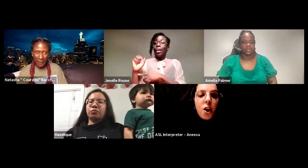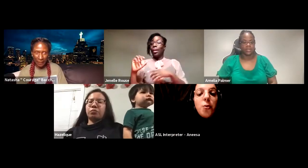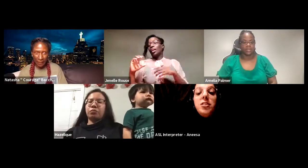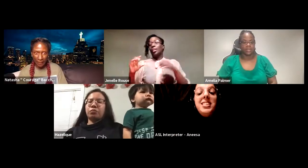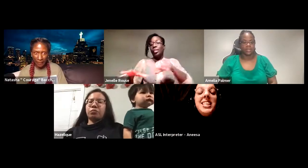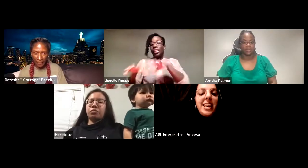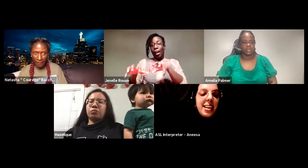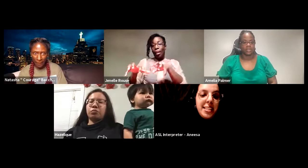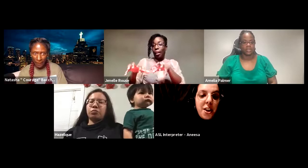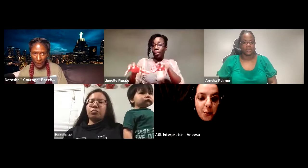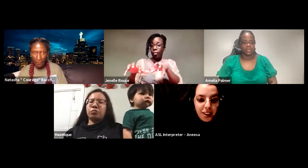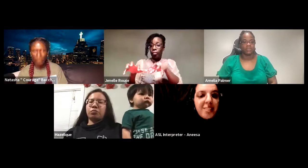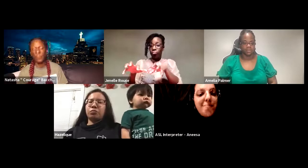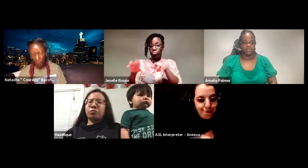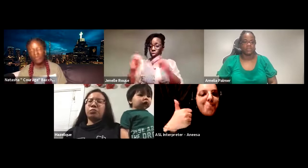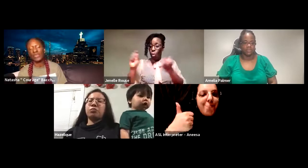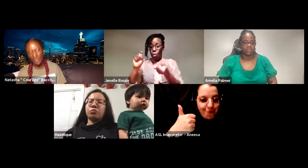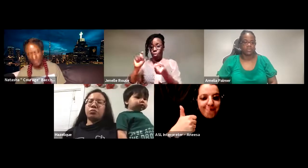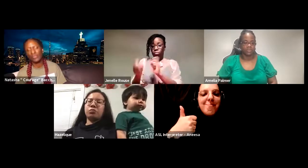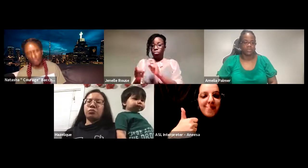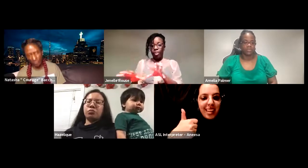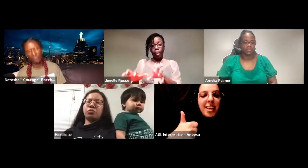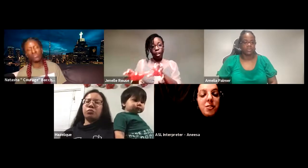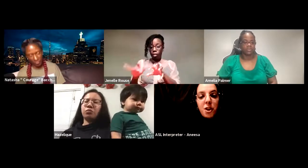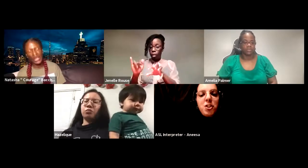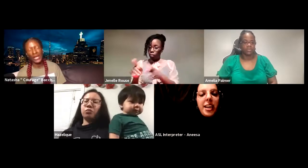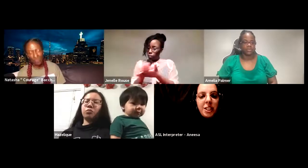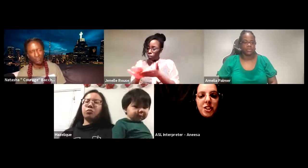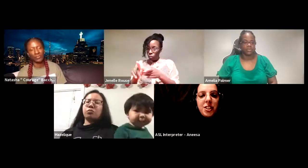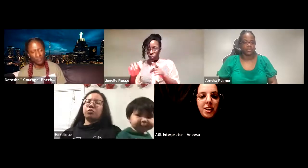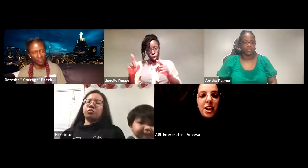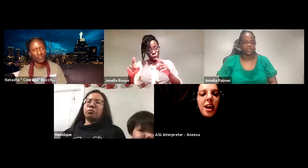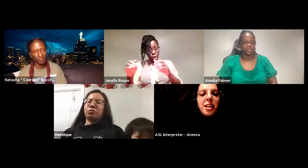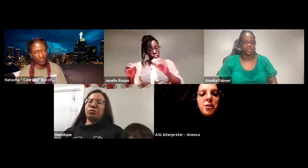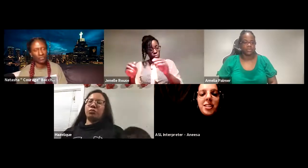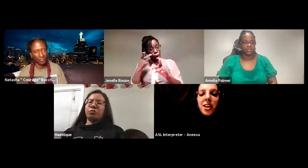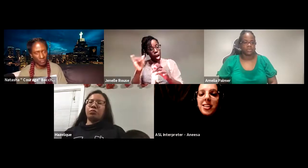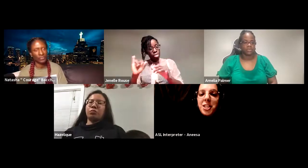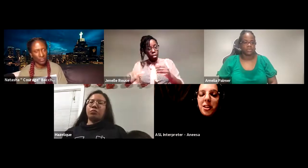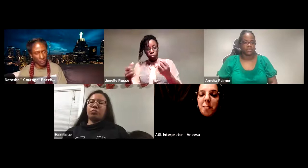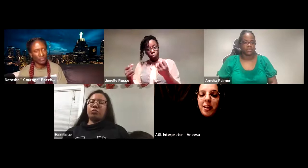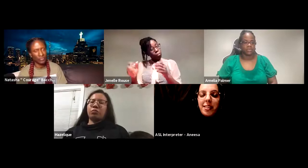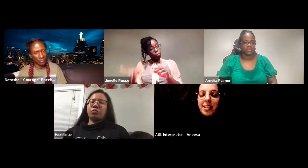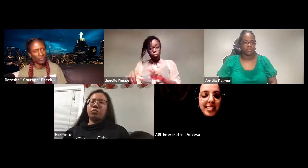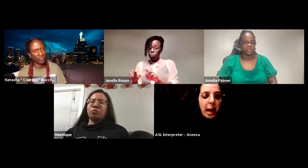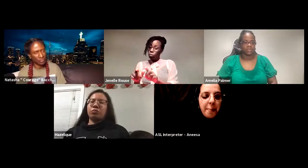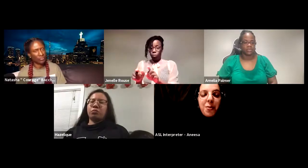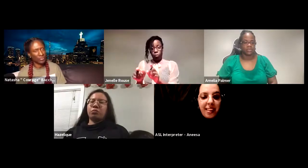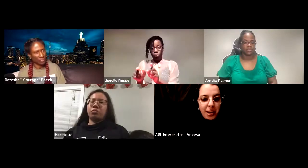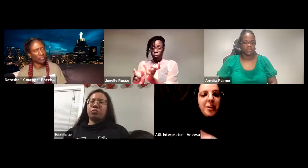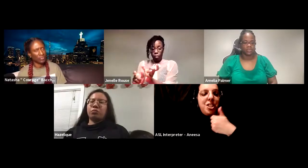or static is another word. no change. and so that doesn't happen within language